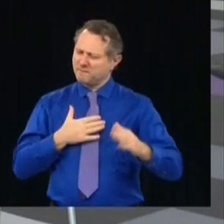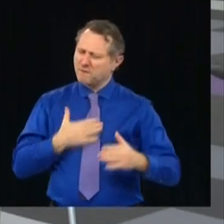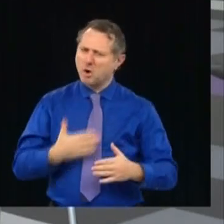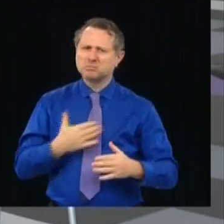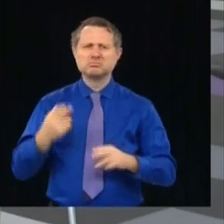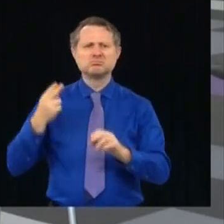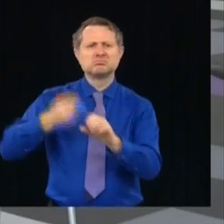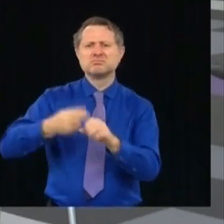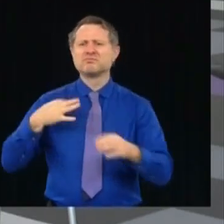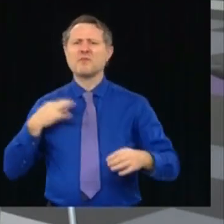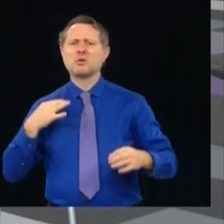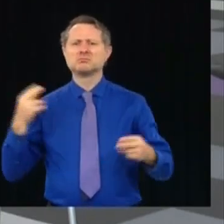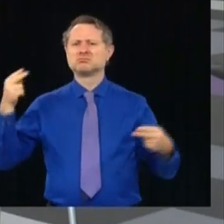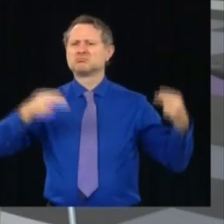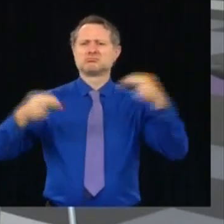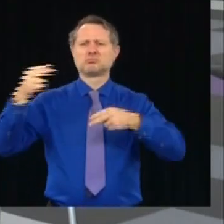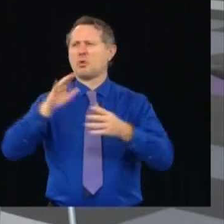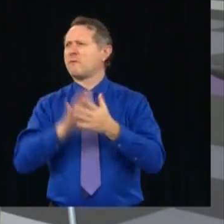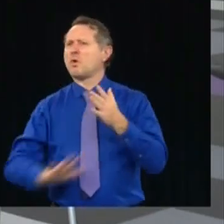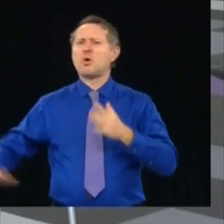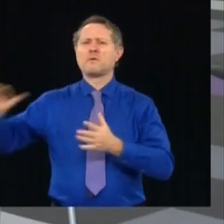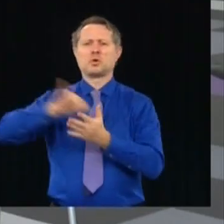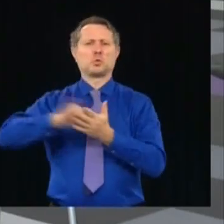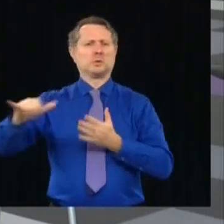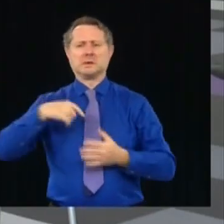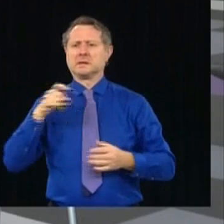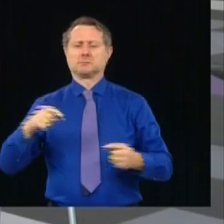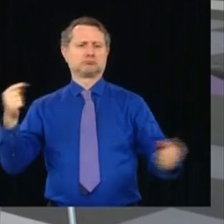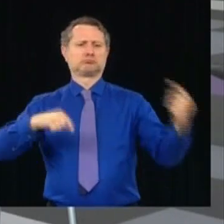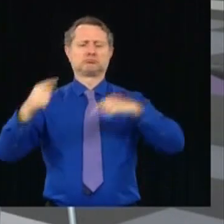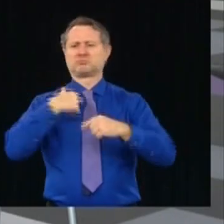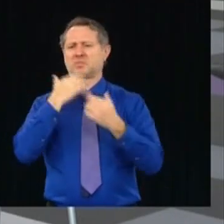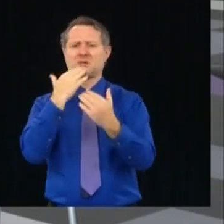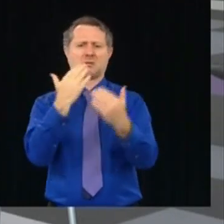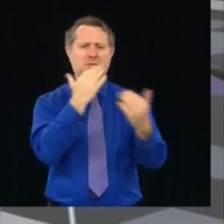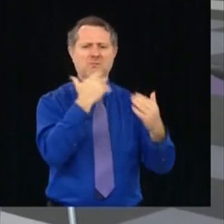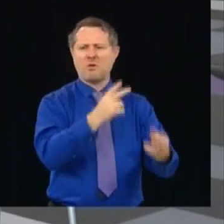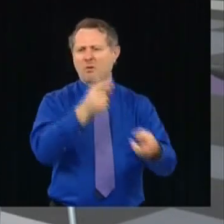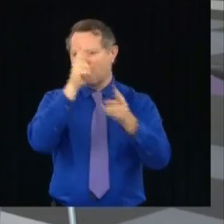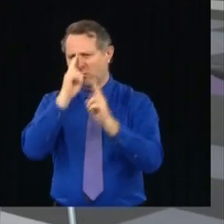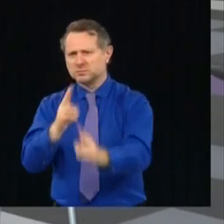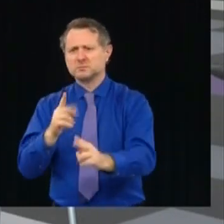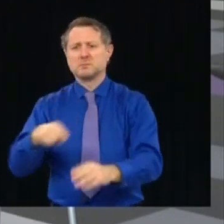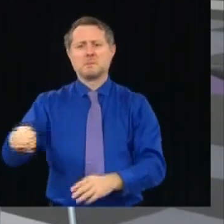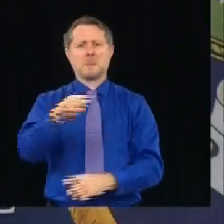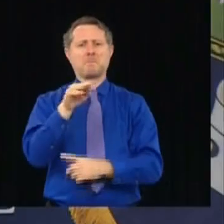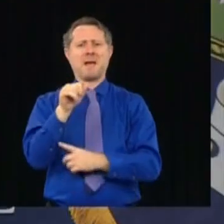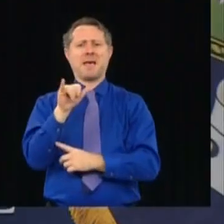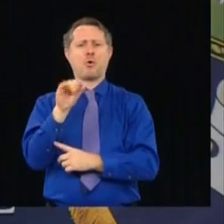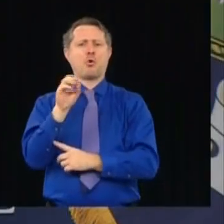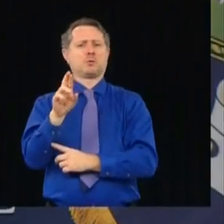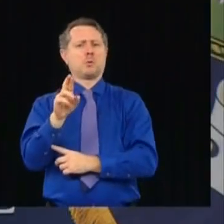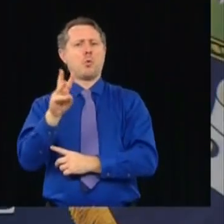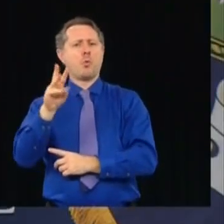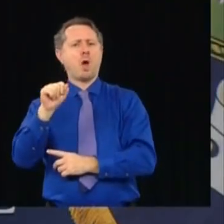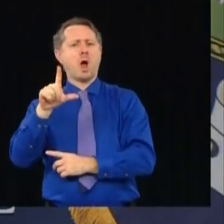MEDICAL CENTER MADE THEMSELVES AVAILABLE ALL ACROSS THE STATE THEY WERE REALLY FANTASTIC SO WE